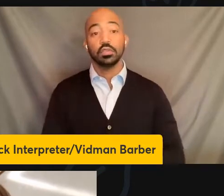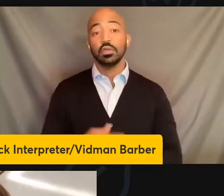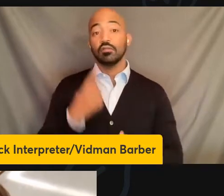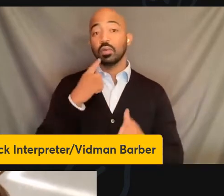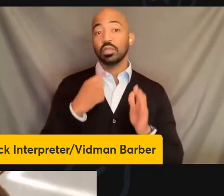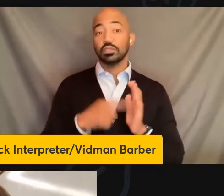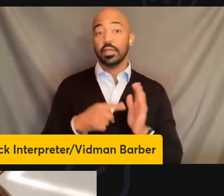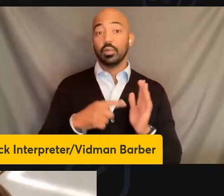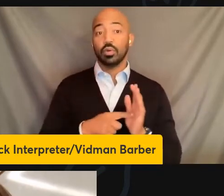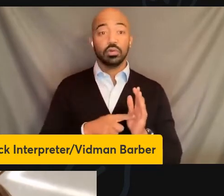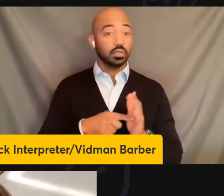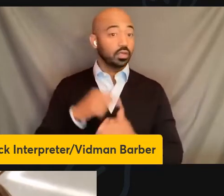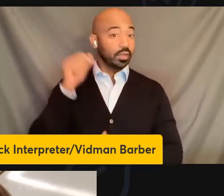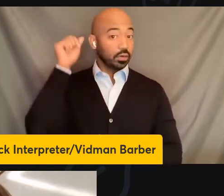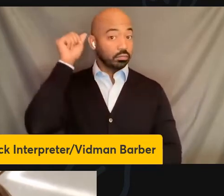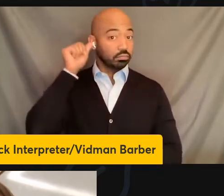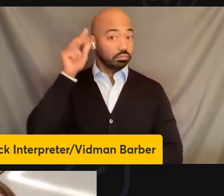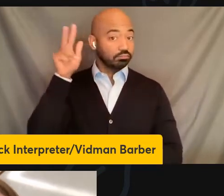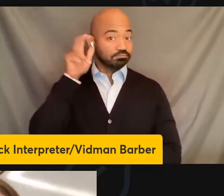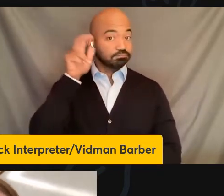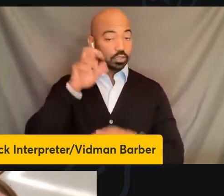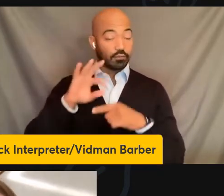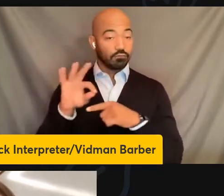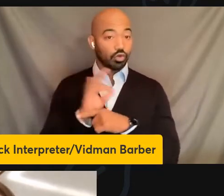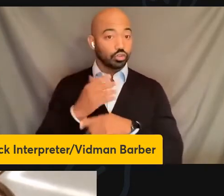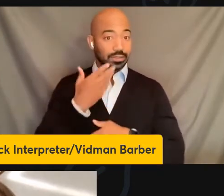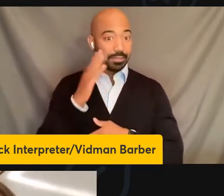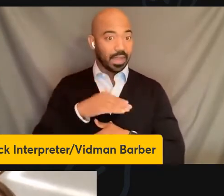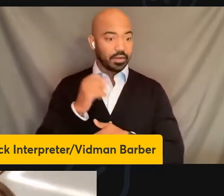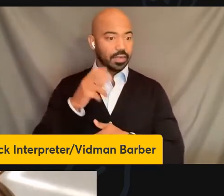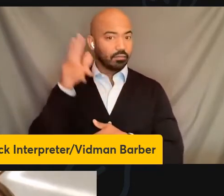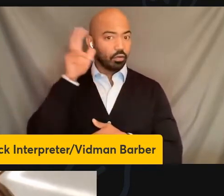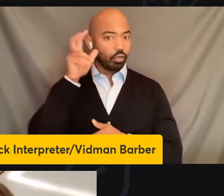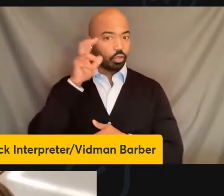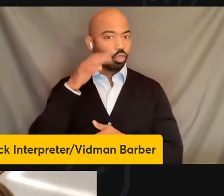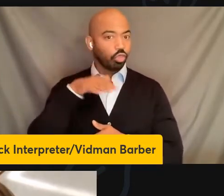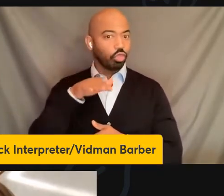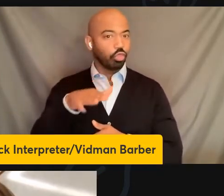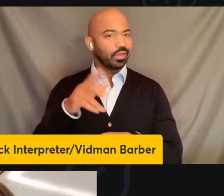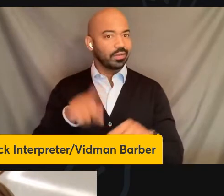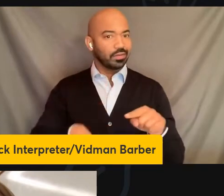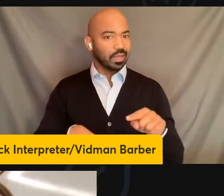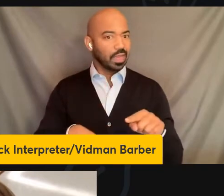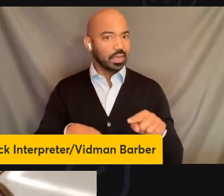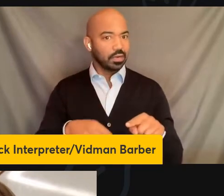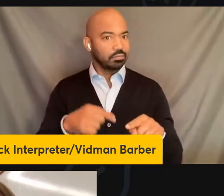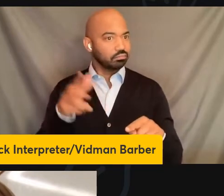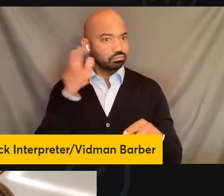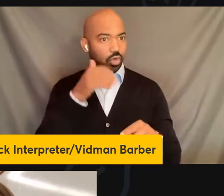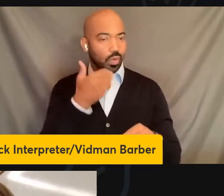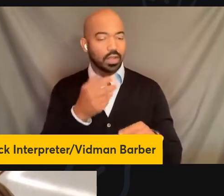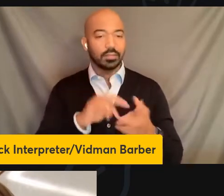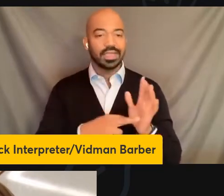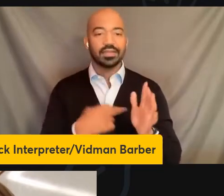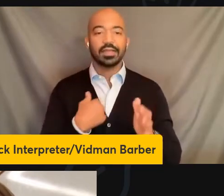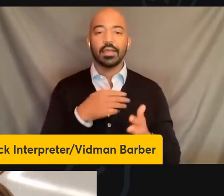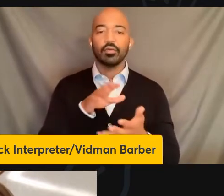auditory function is bad. And if they can't hear well, then they can vocalize as well. If they can hear well, and they can't